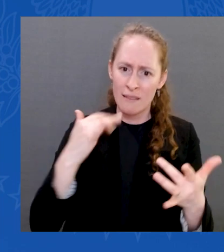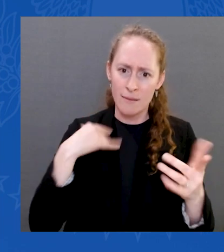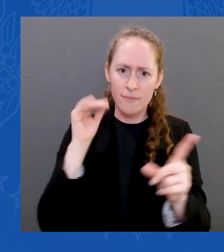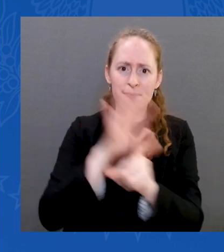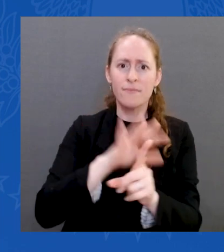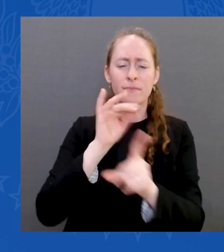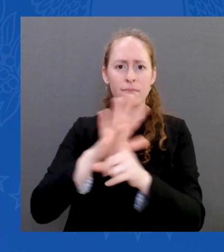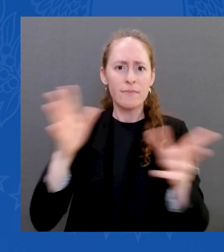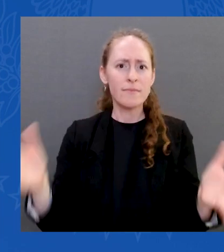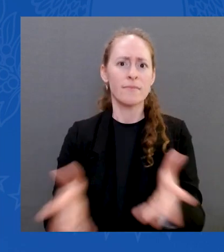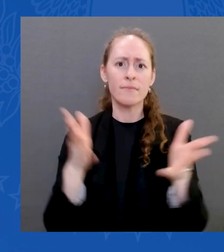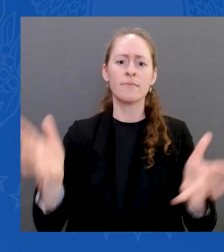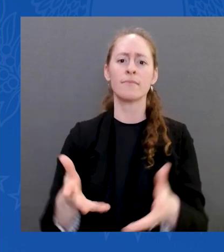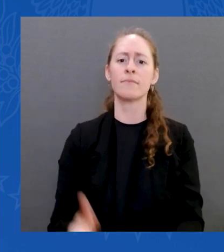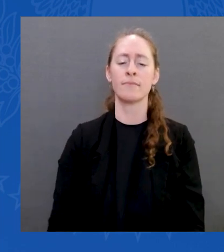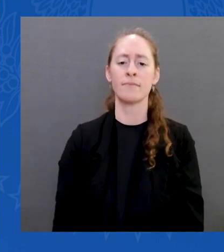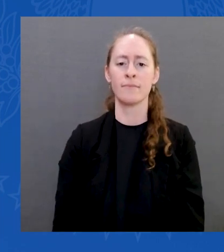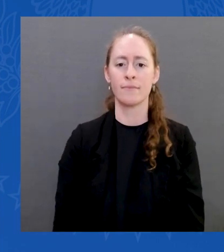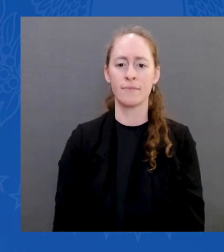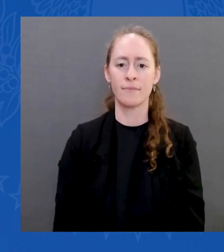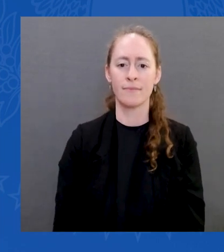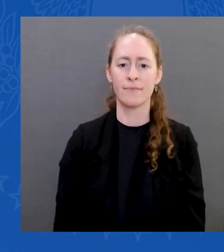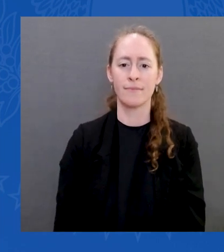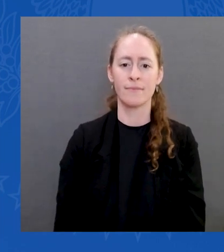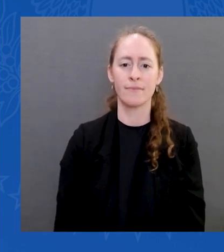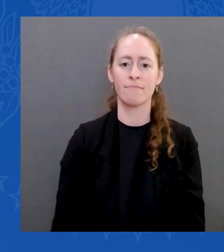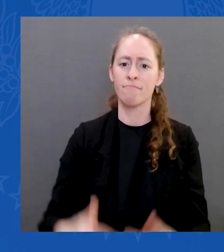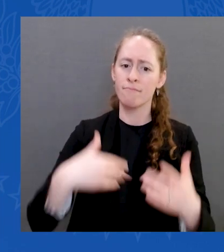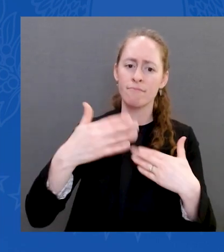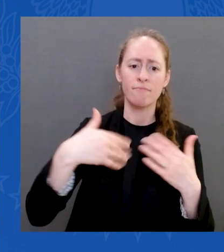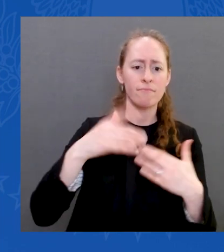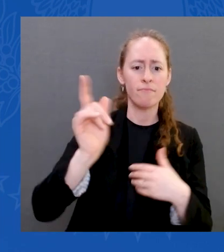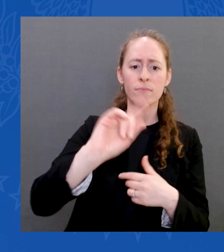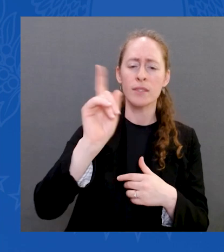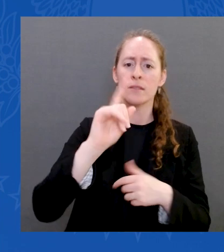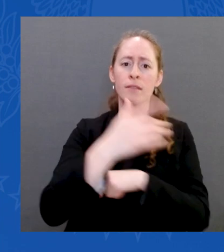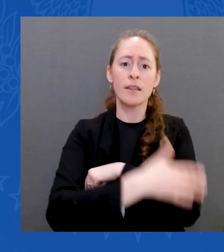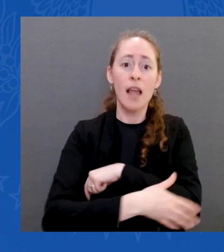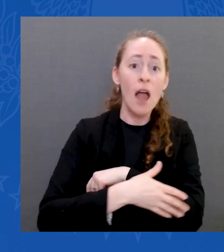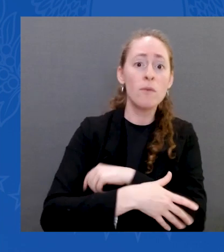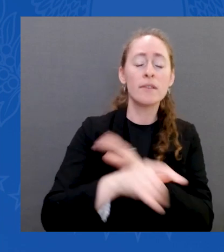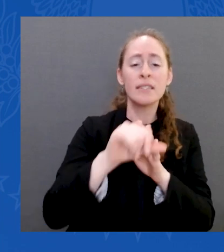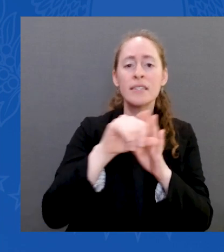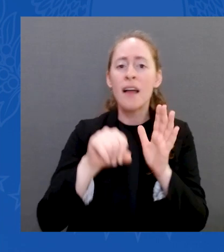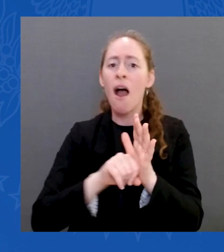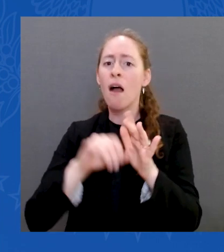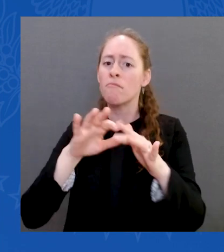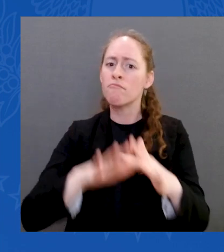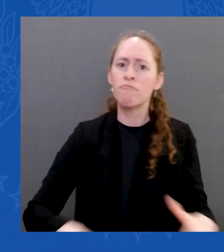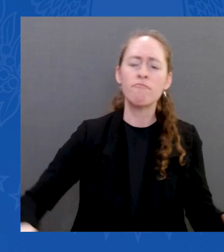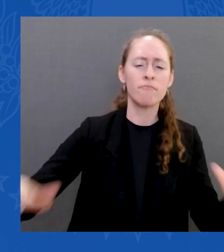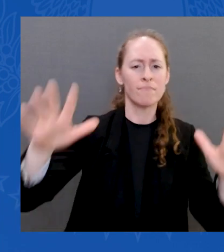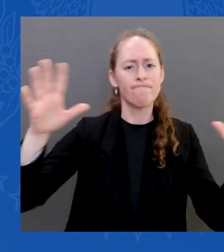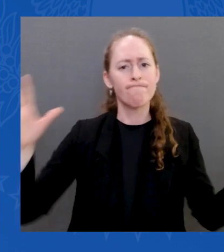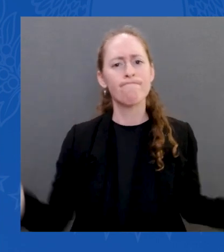to use their American Rescue Plan funding, which is in the billions of dollars, to hire more teachers, more tutors,